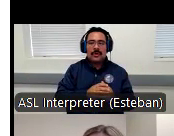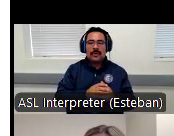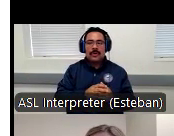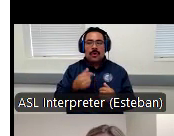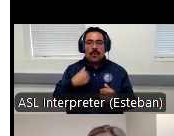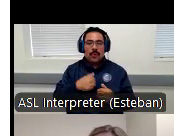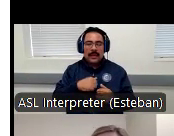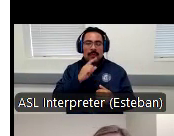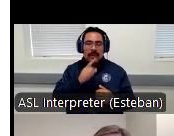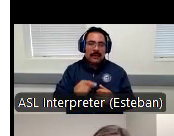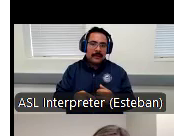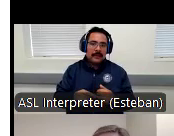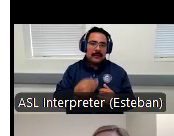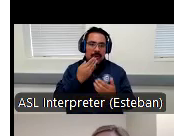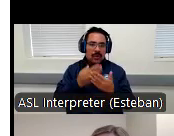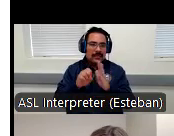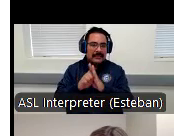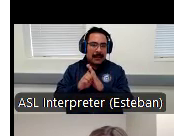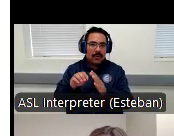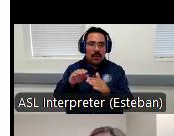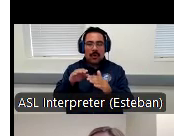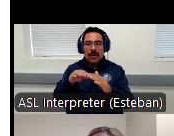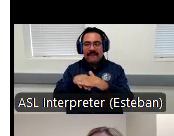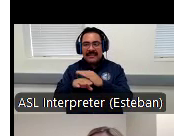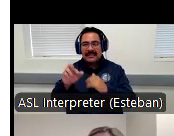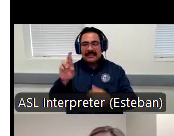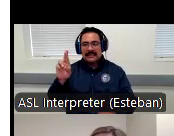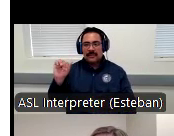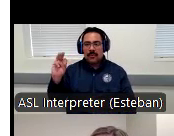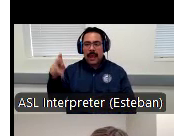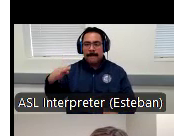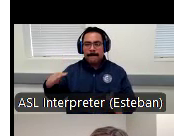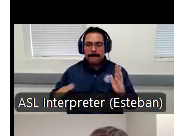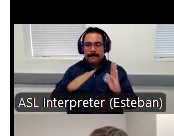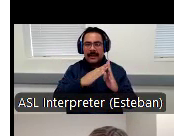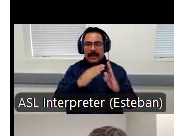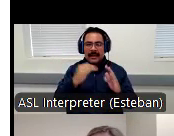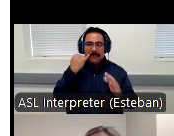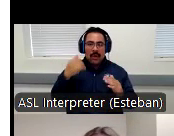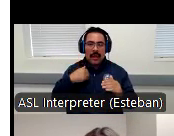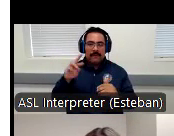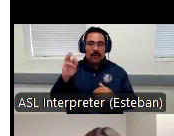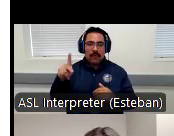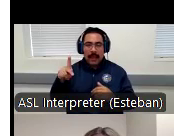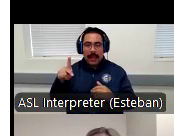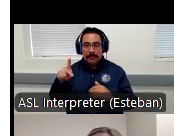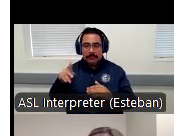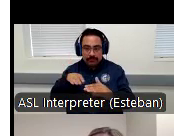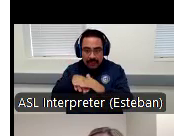good example of full access is a ramp. If there is a ramp to enter rather than stairs, people